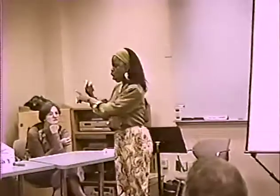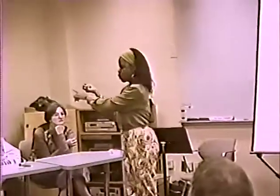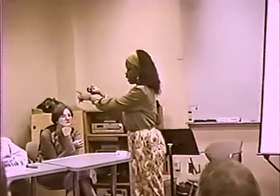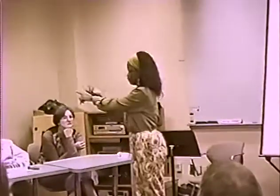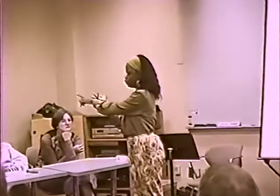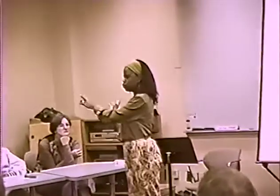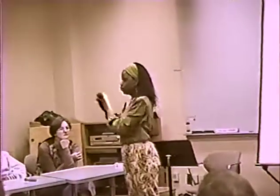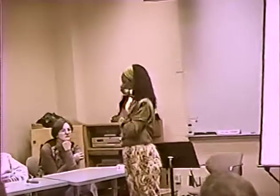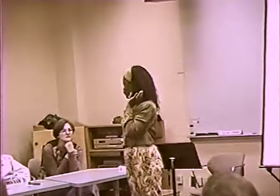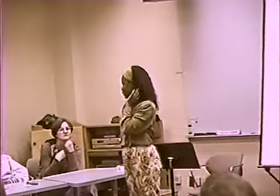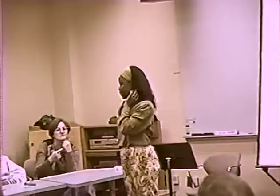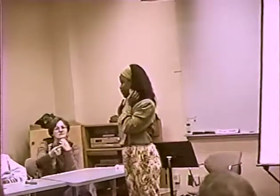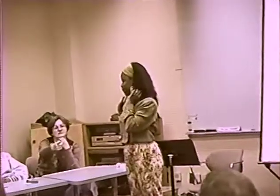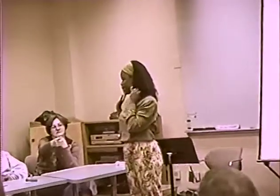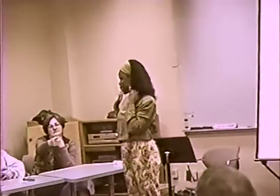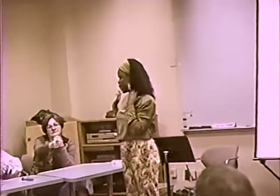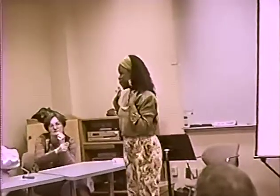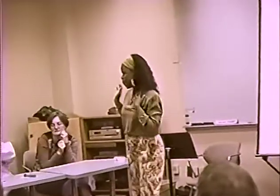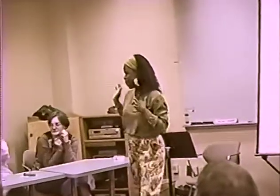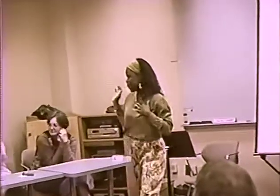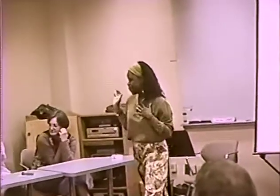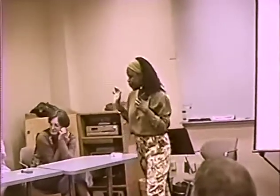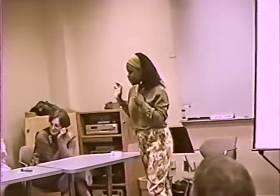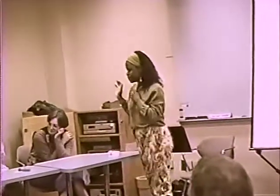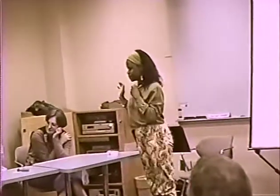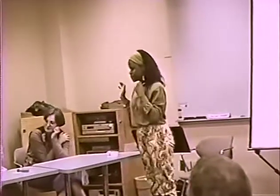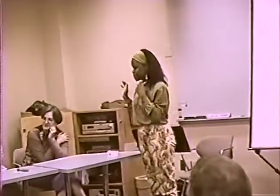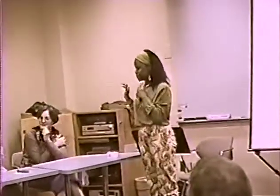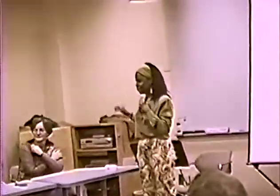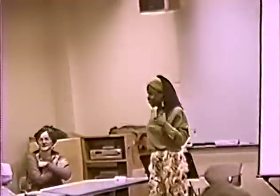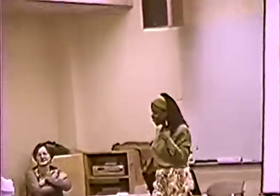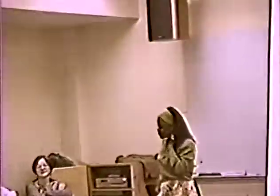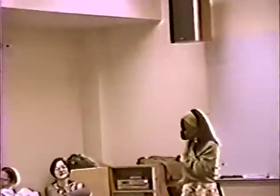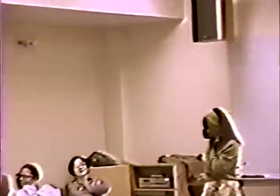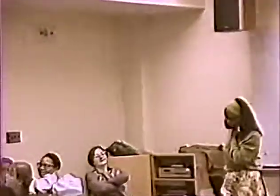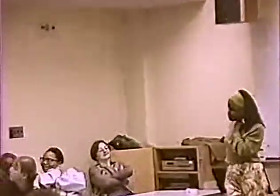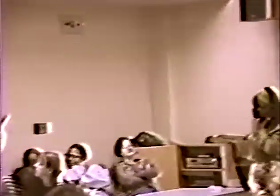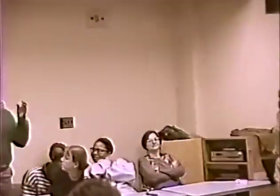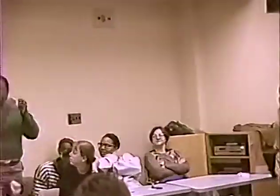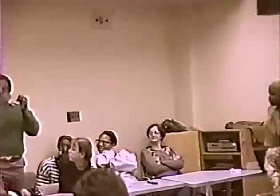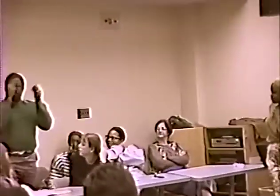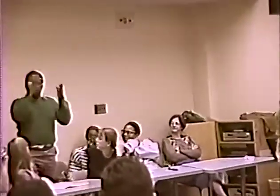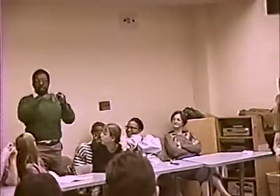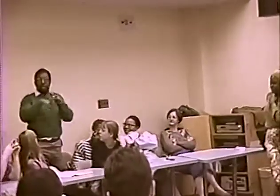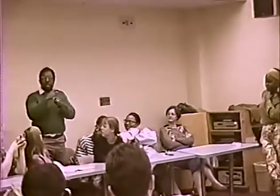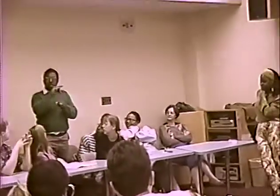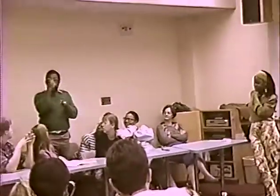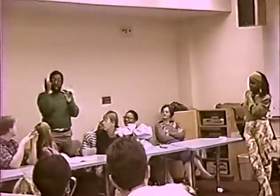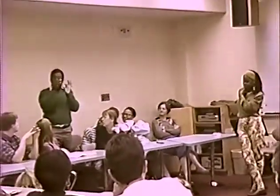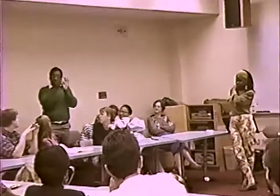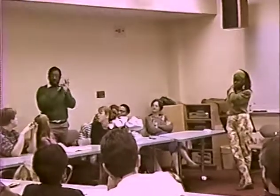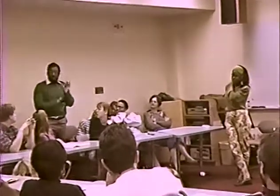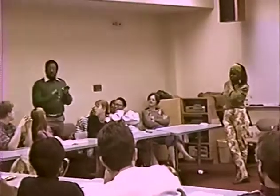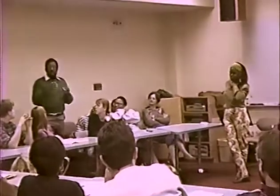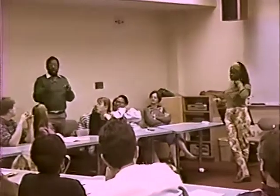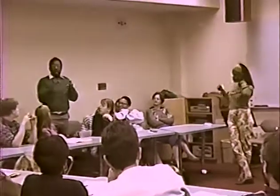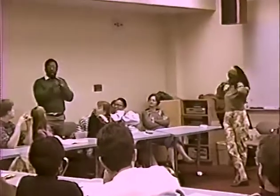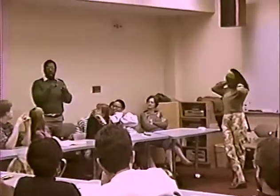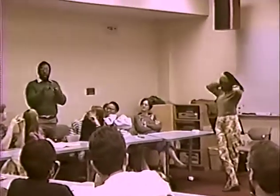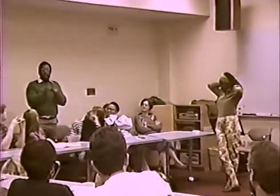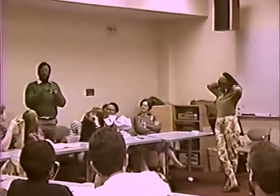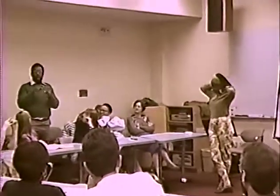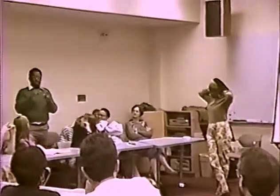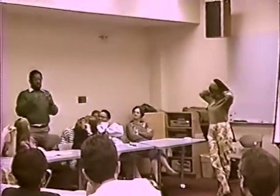NOT NECESSARILY WOULD A BLACK CHURCH WOULD USE ASL.